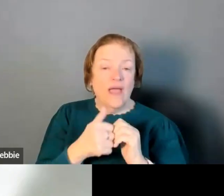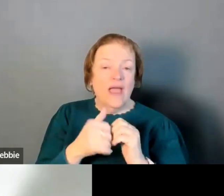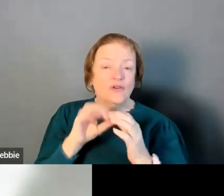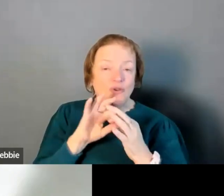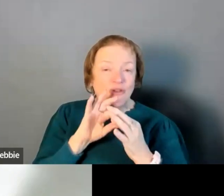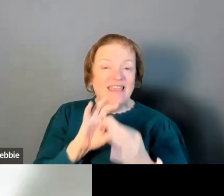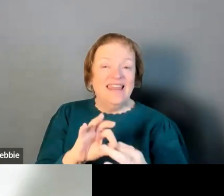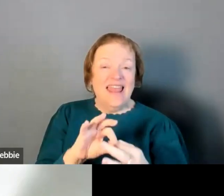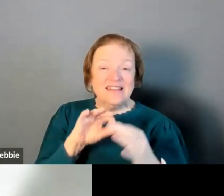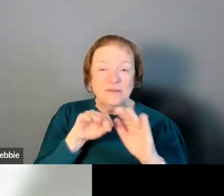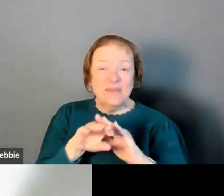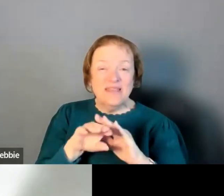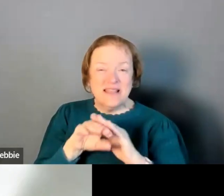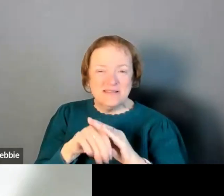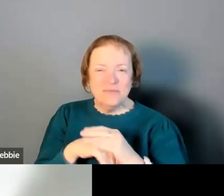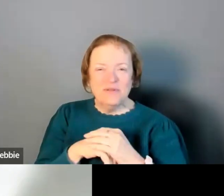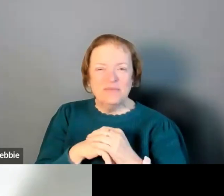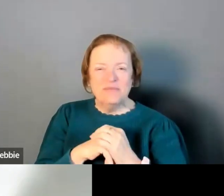That's my job, is to show you how to be accessible.